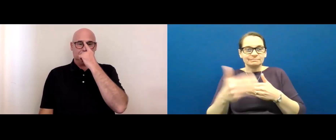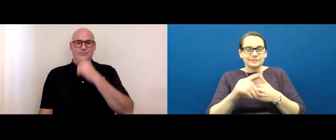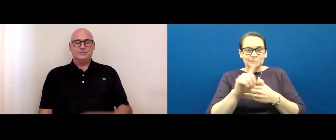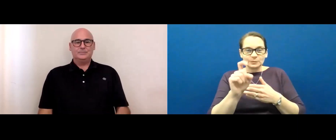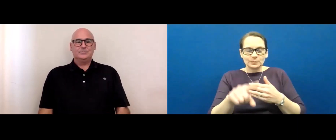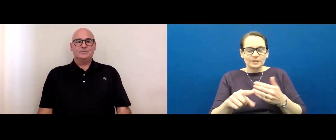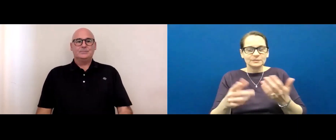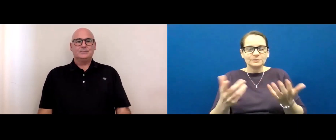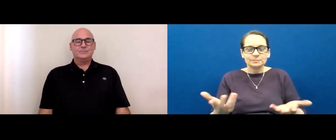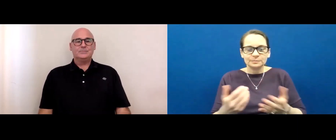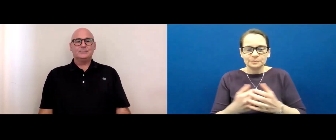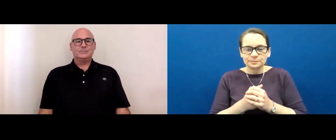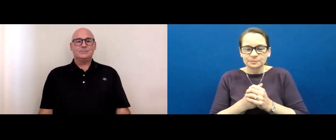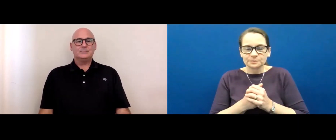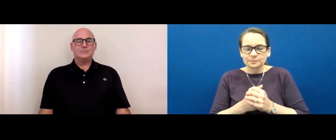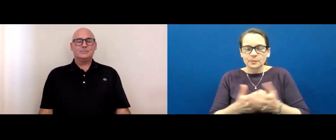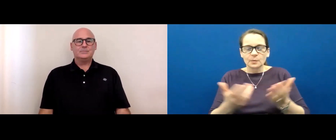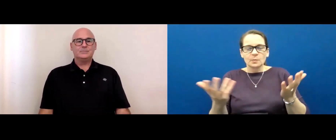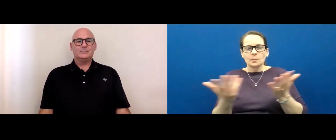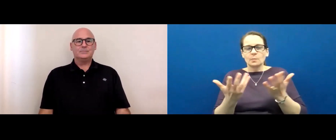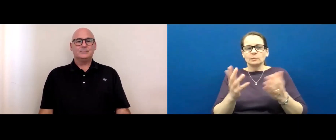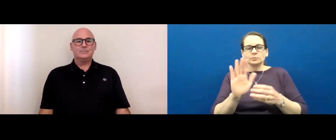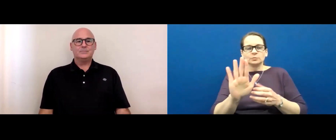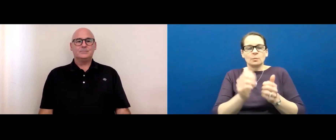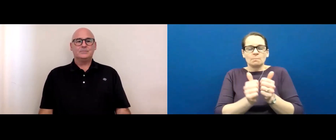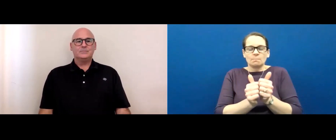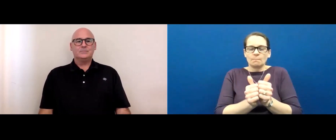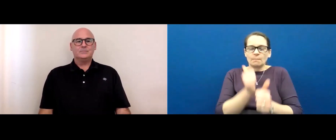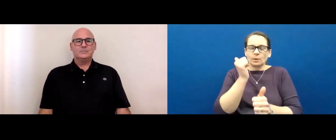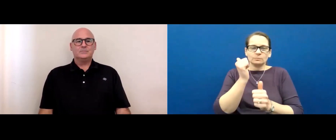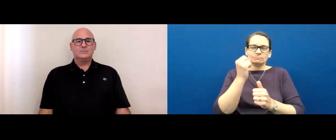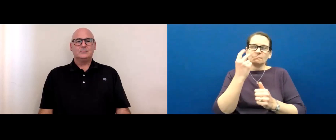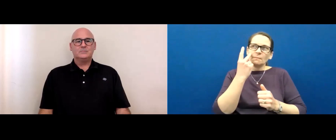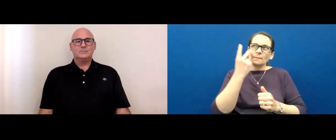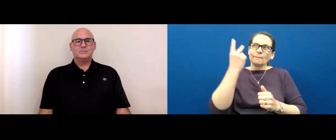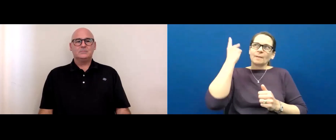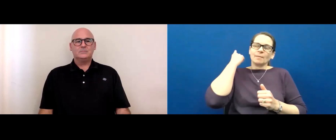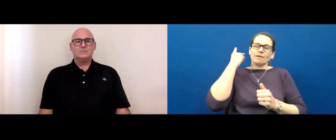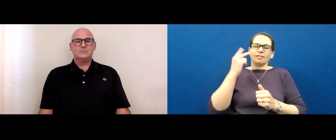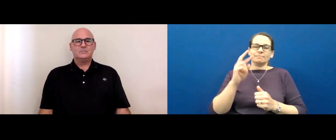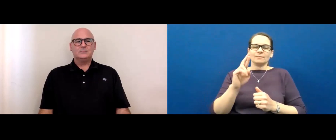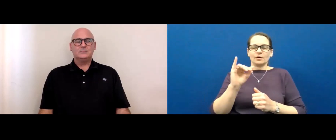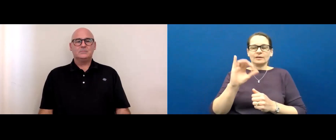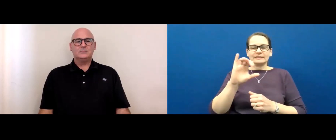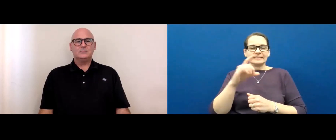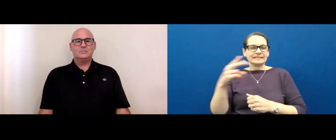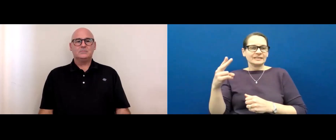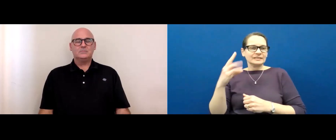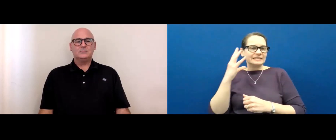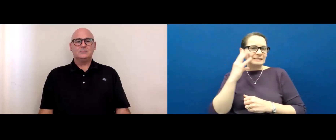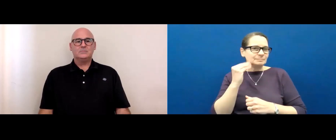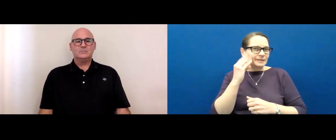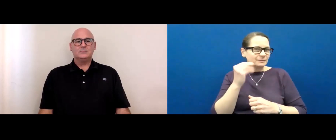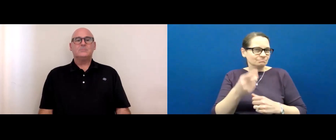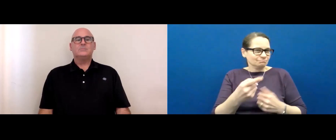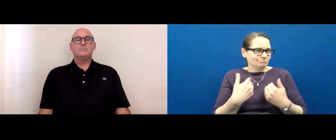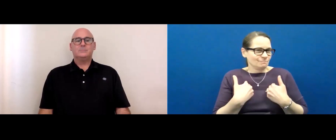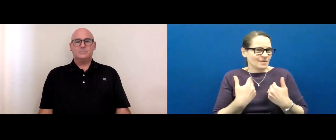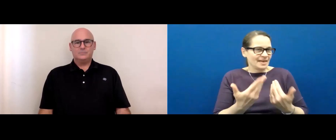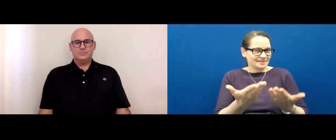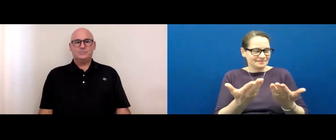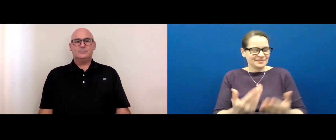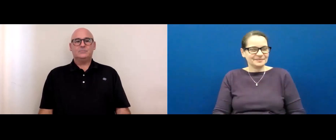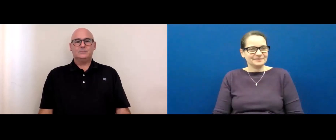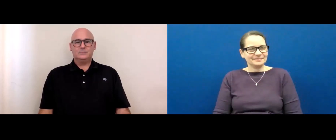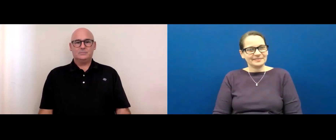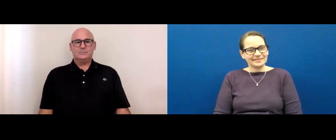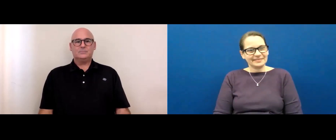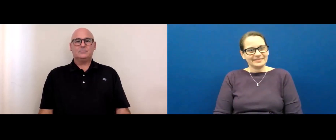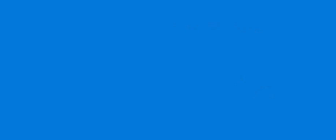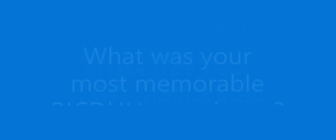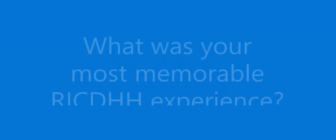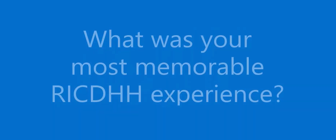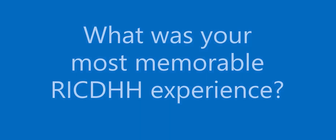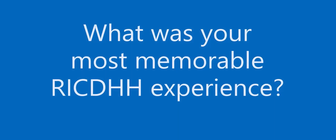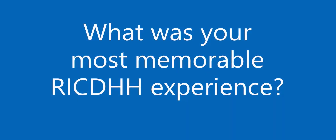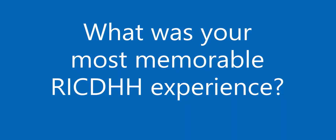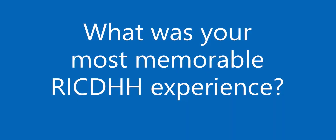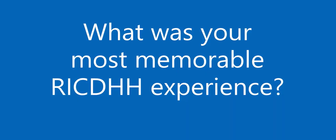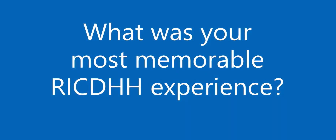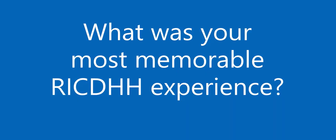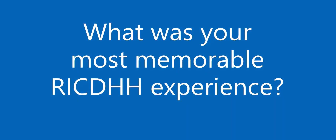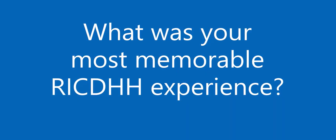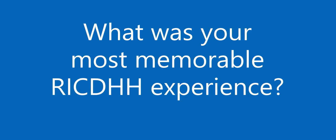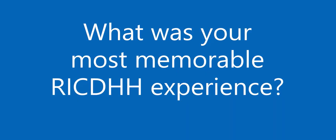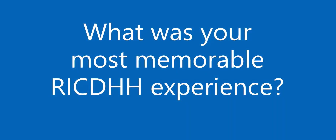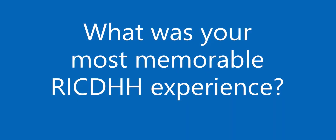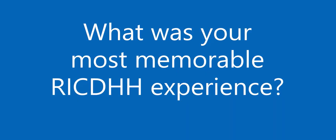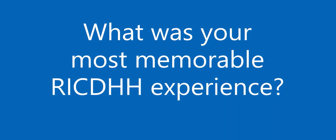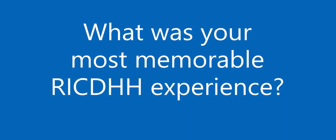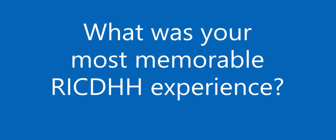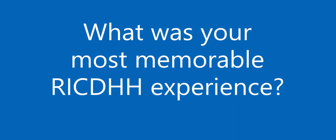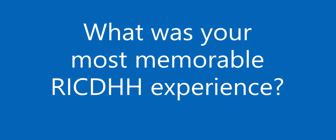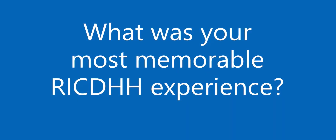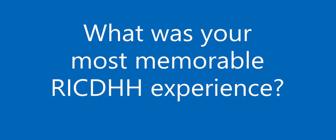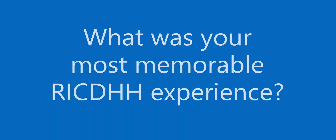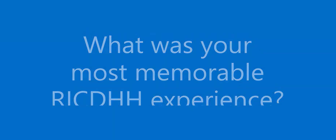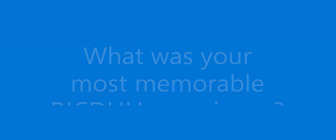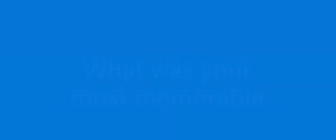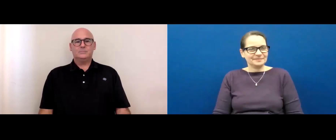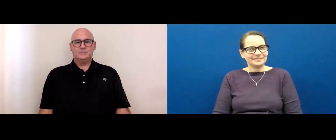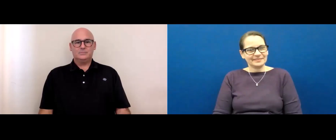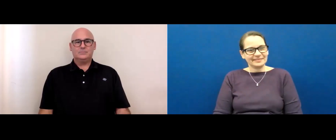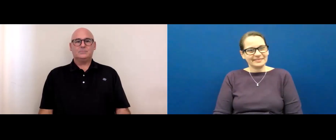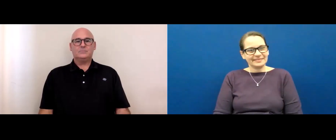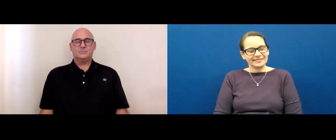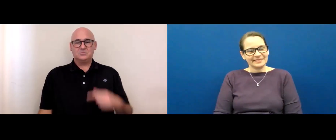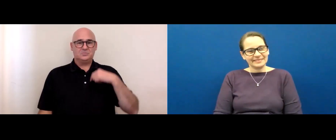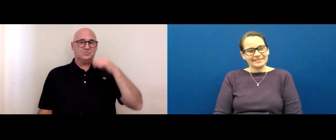the next question is what is your most memorable RICDHH memory